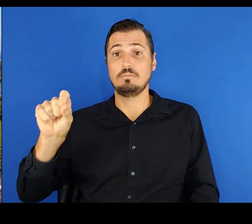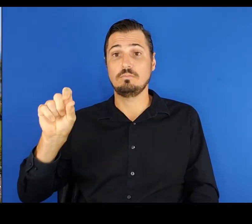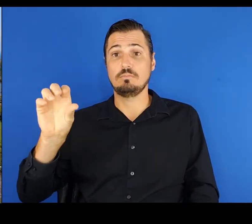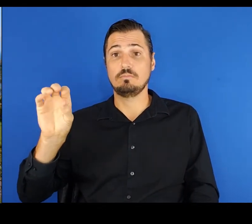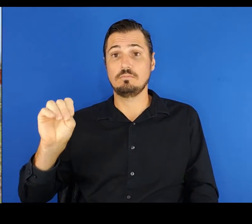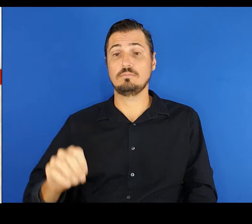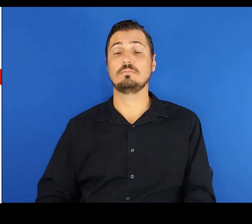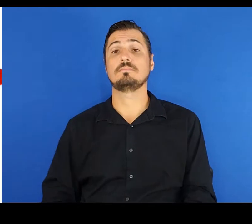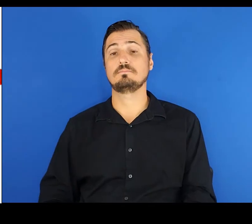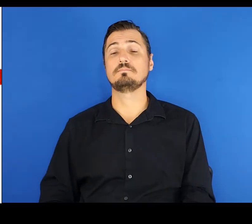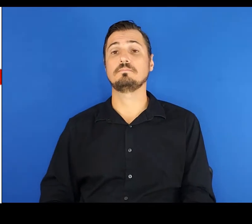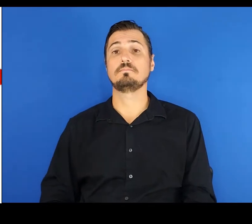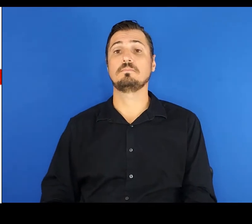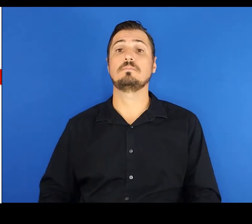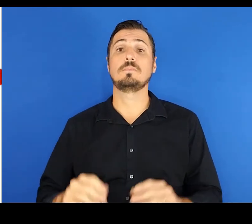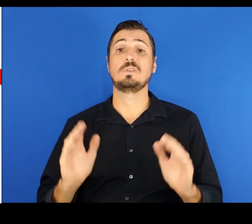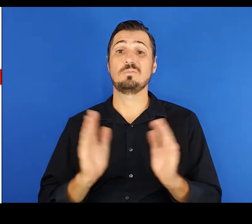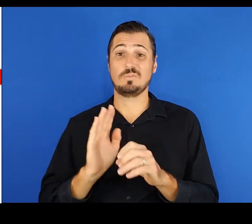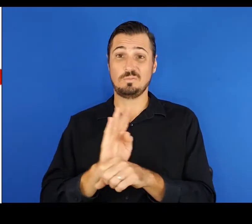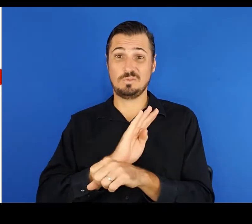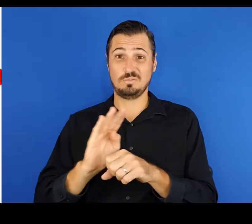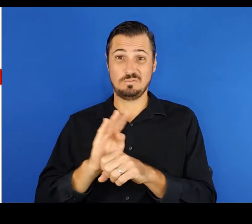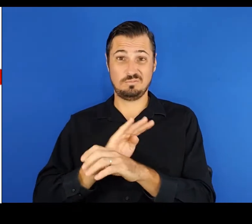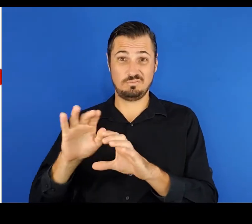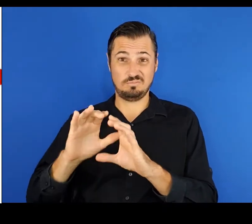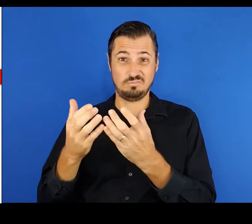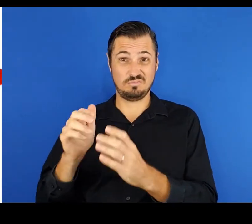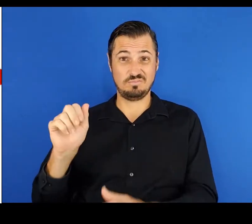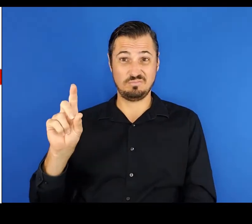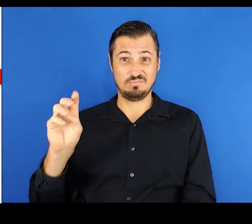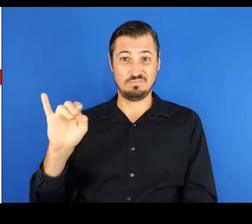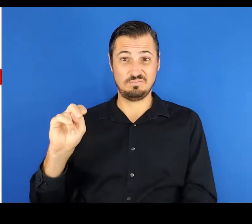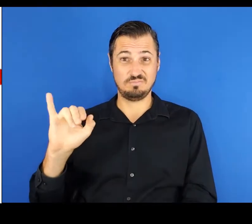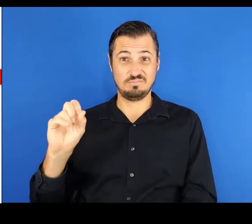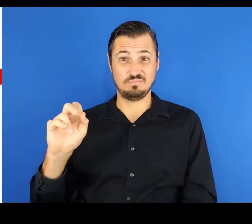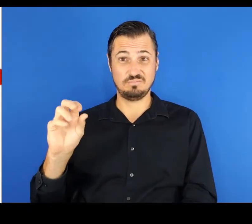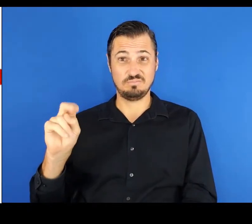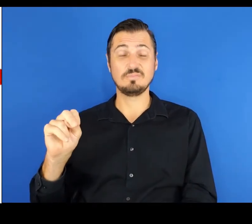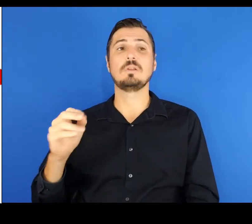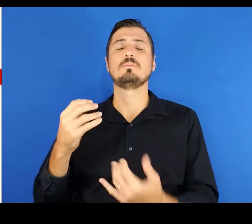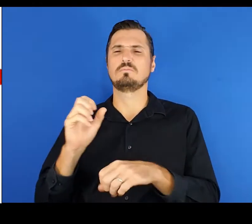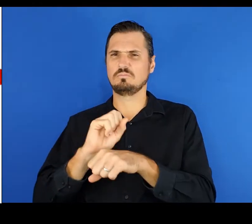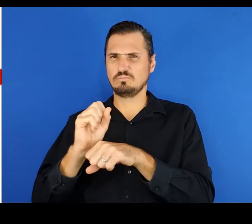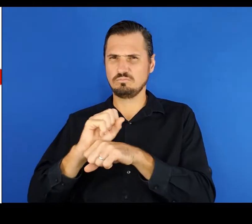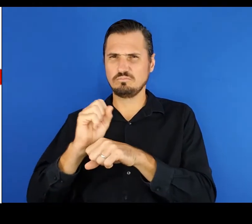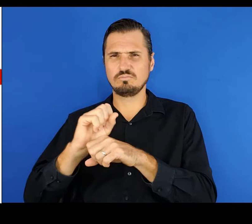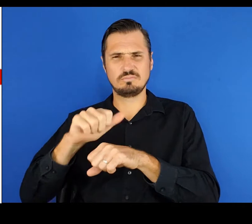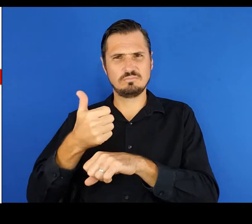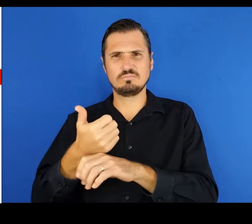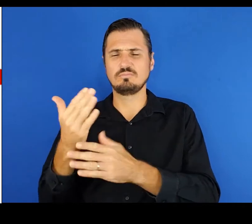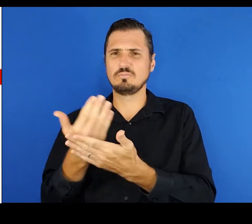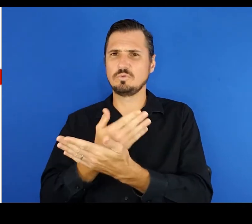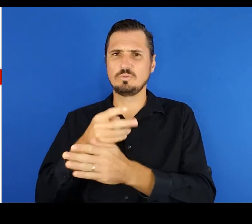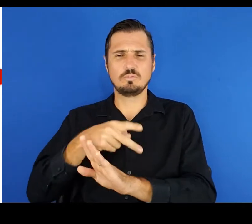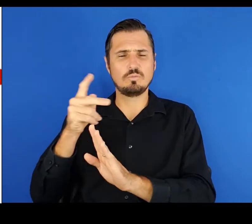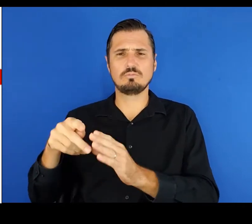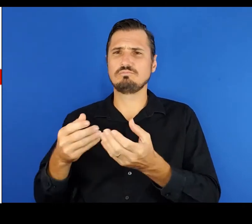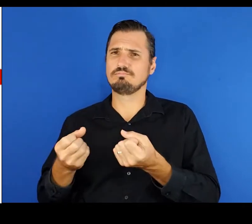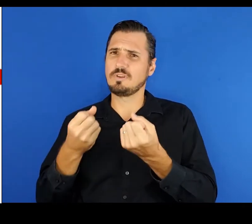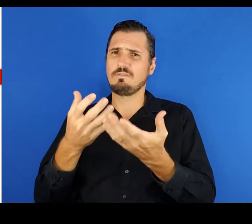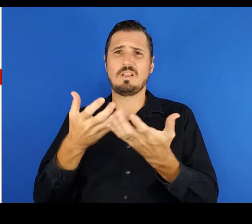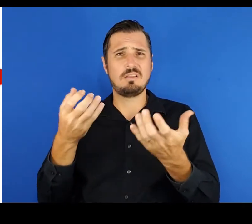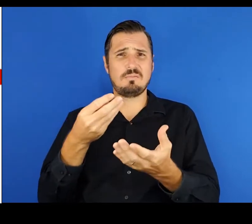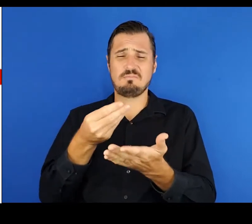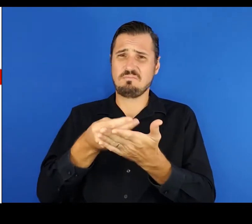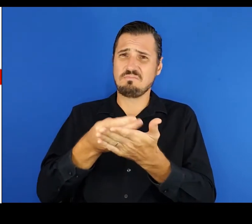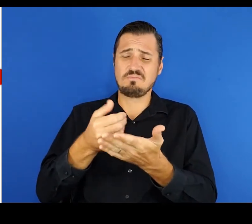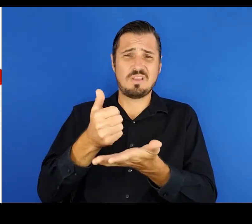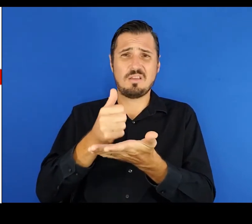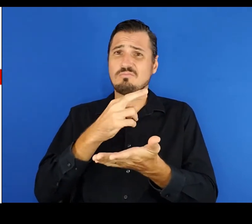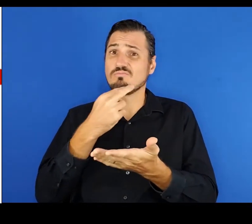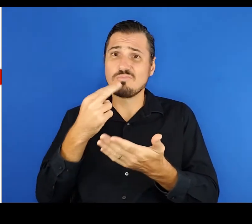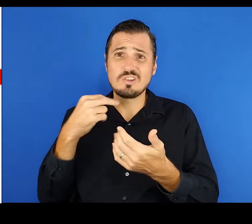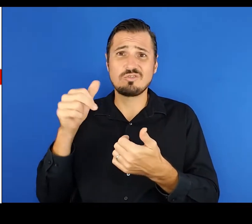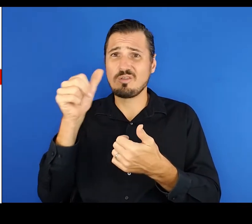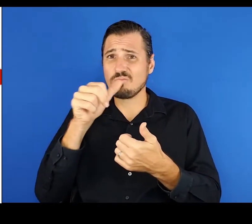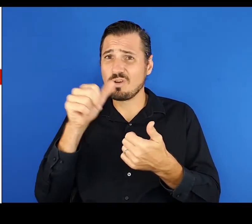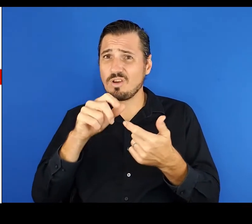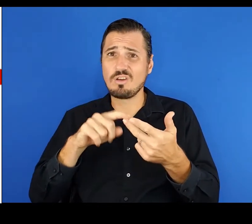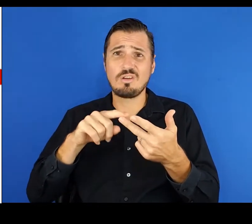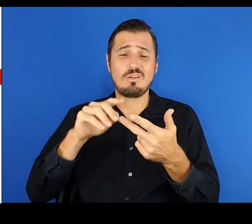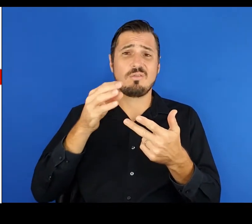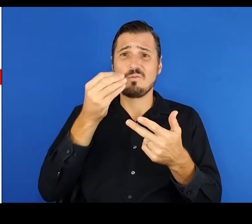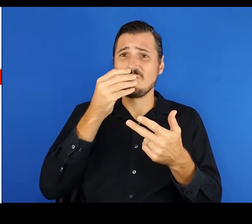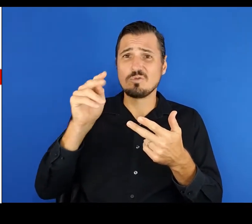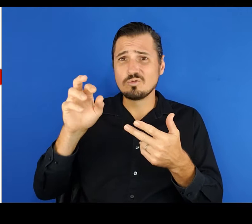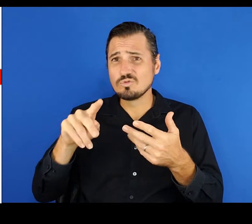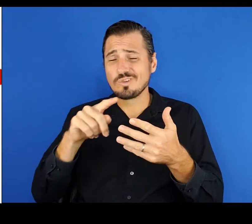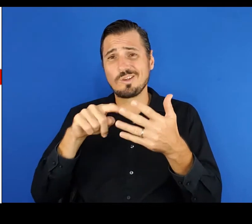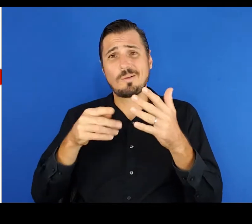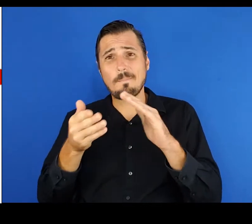The Small Business Administration is working on a new program to bring significant financial help to restaurants, food trucks, bakeries, caterers, bars and related businesses hurt by the COVID